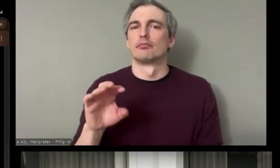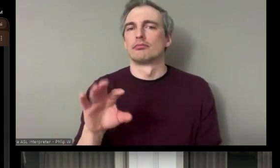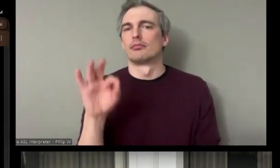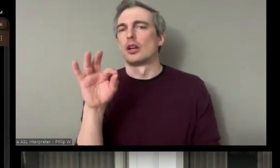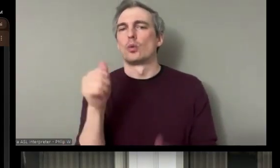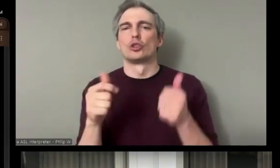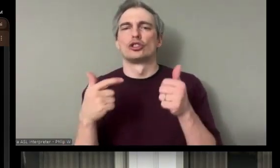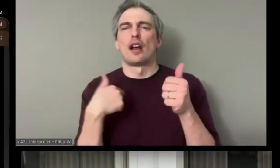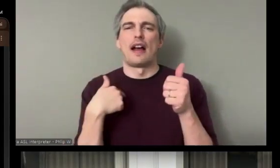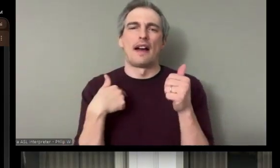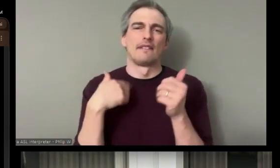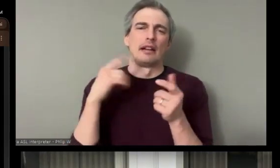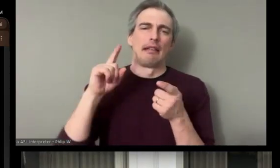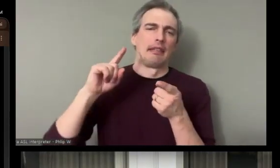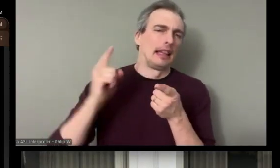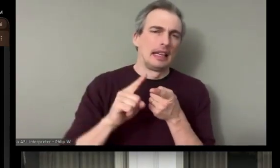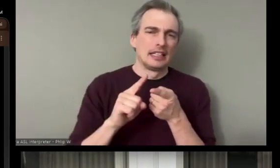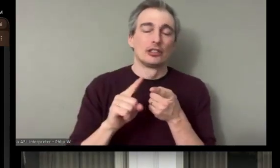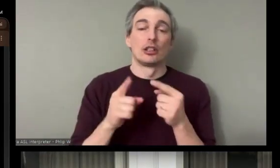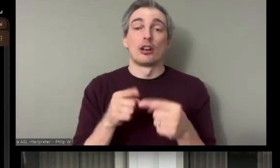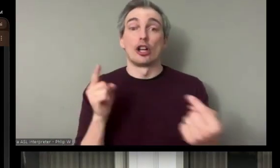one has the most contrast.